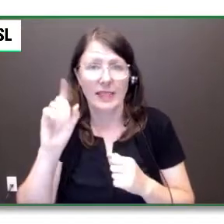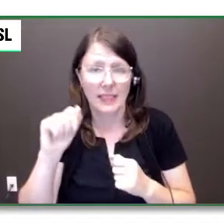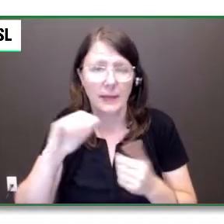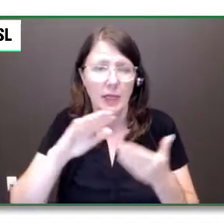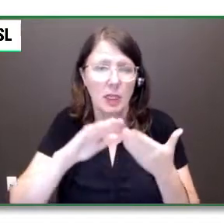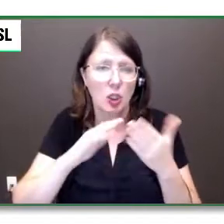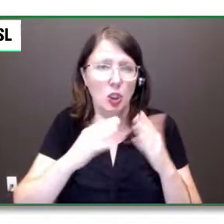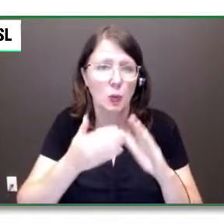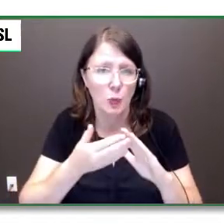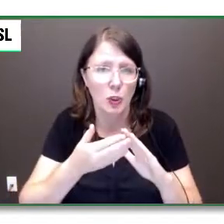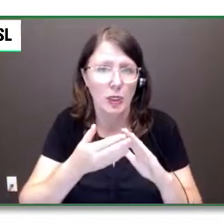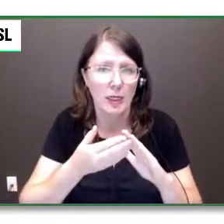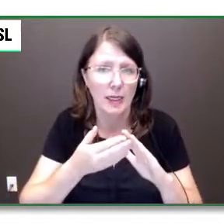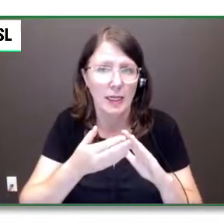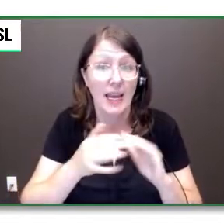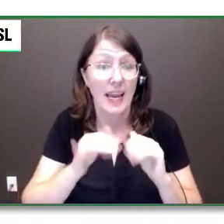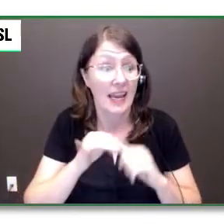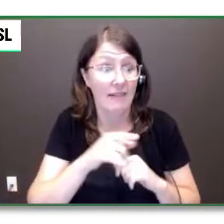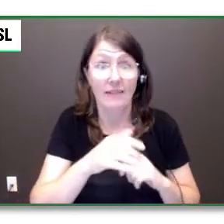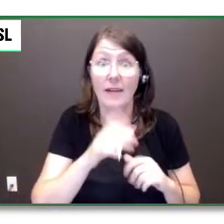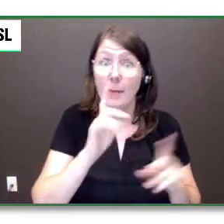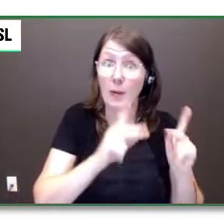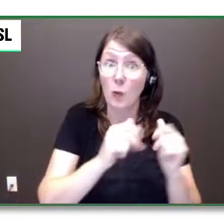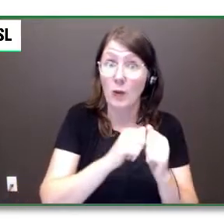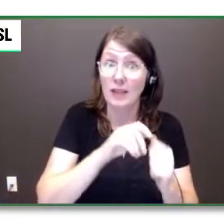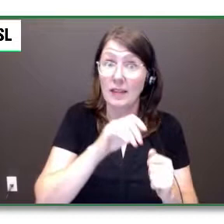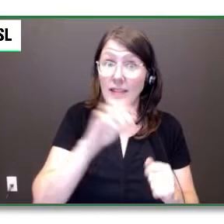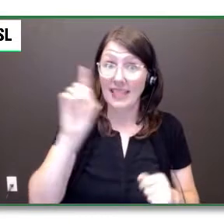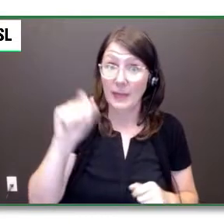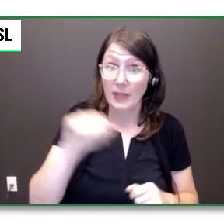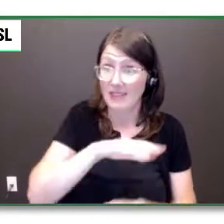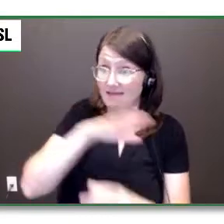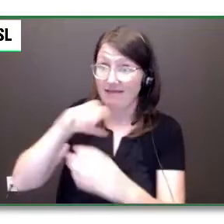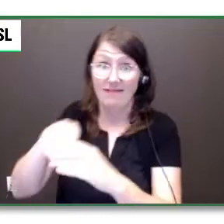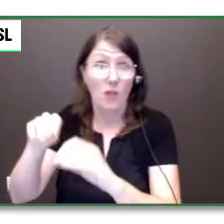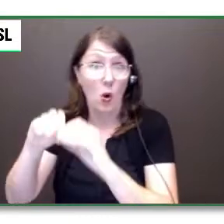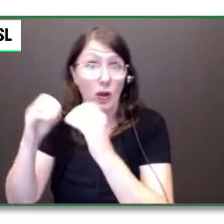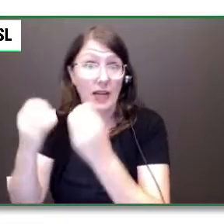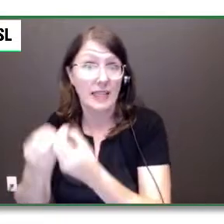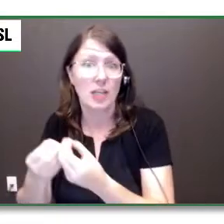of those organizations. And my today I'm trying to look at that through this lens